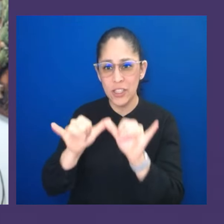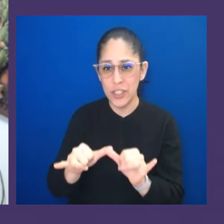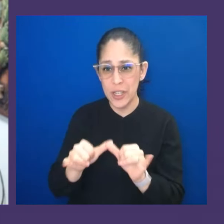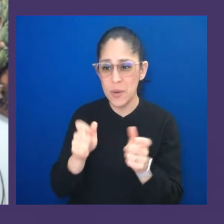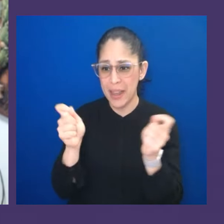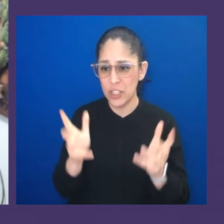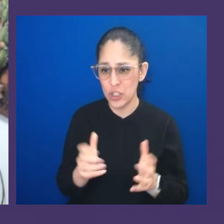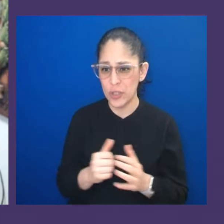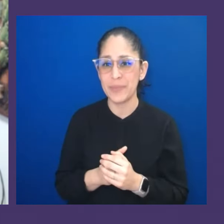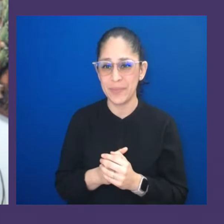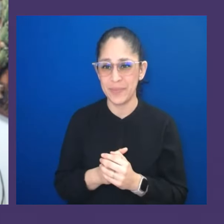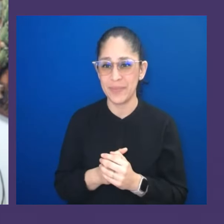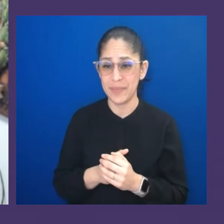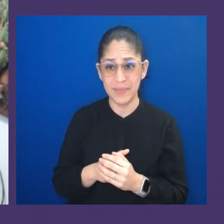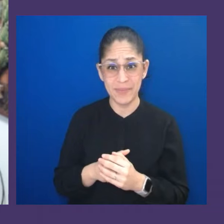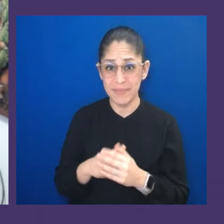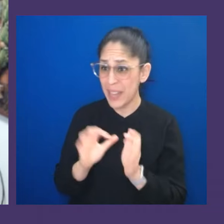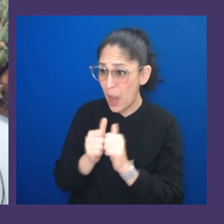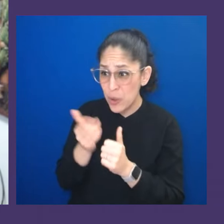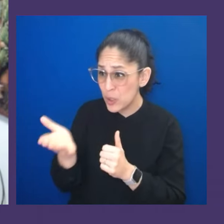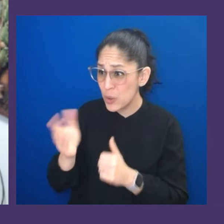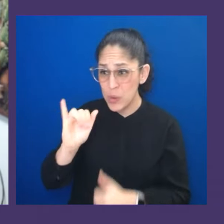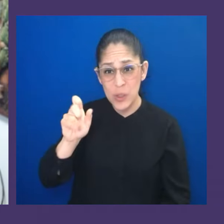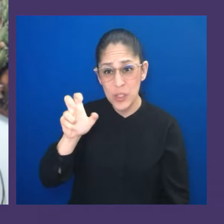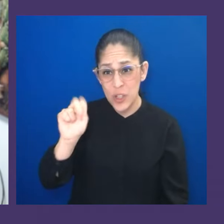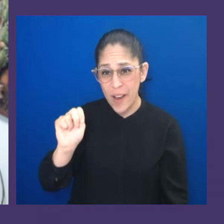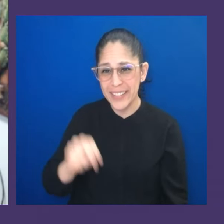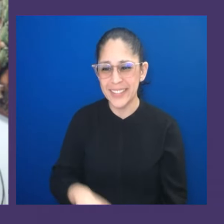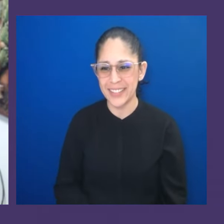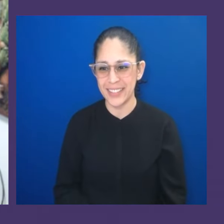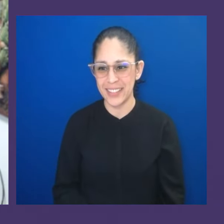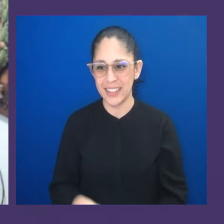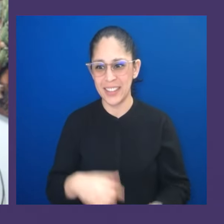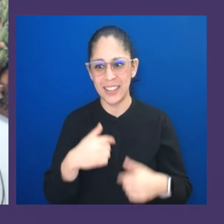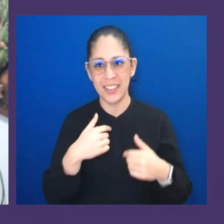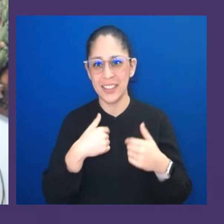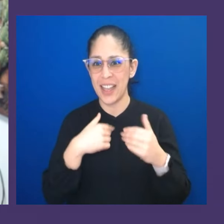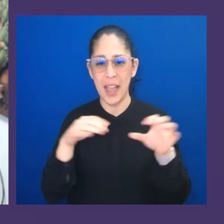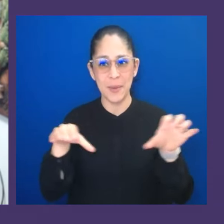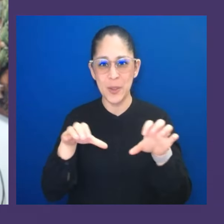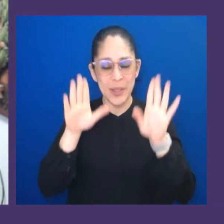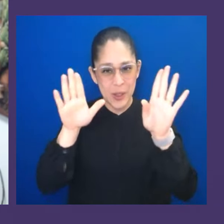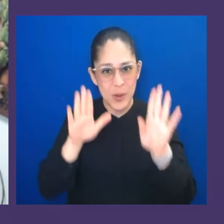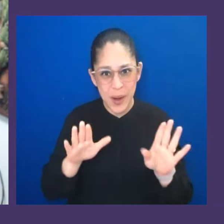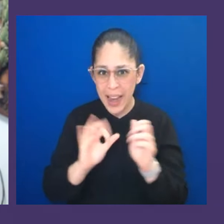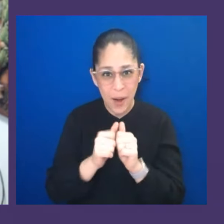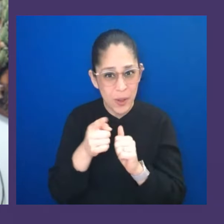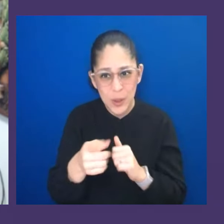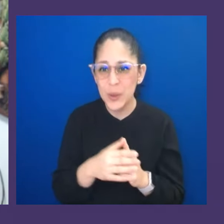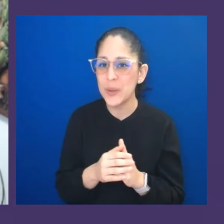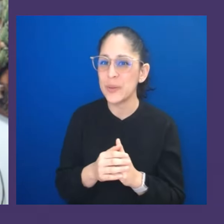John, how are you? John Vicondoa: I'm doing great. How about you, Anne? Anne Taylor: I'm very well, thanks. You're in a very unique position,